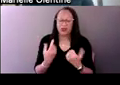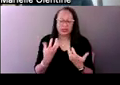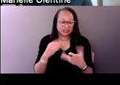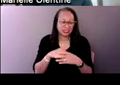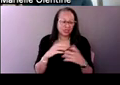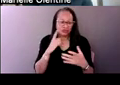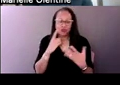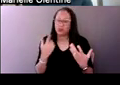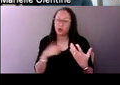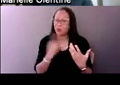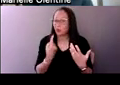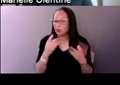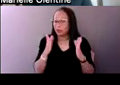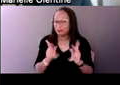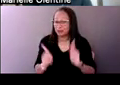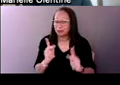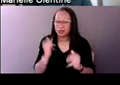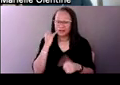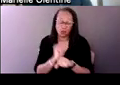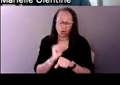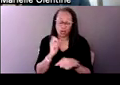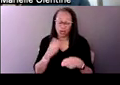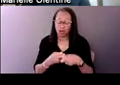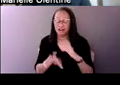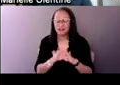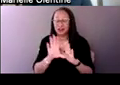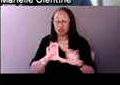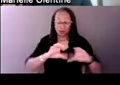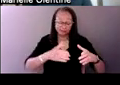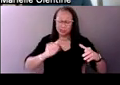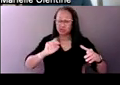programmers, and the programmer that supported this